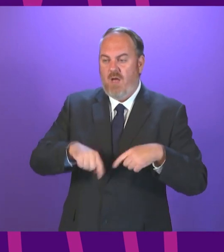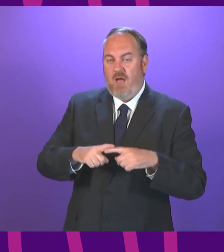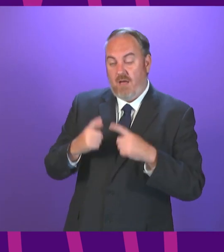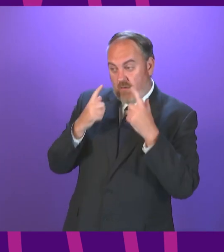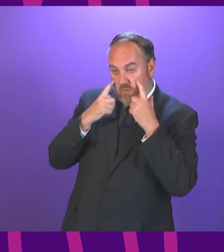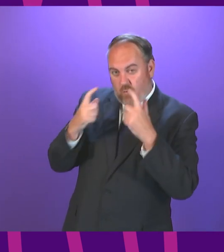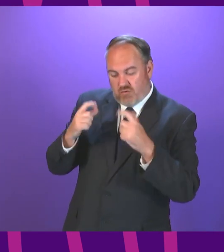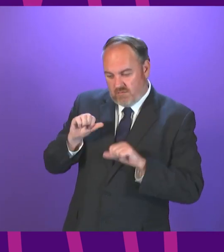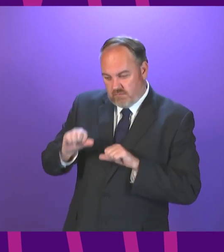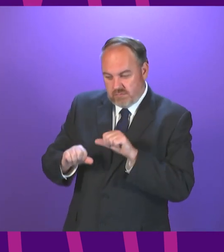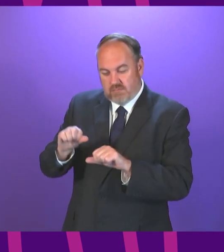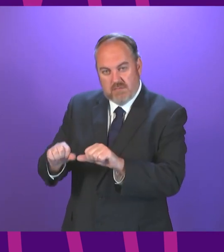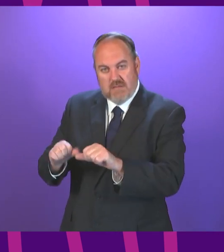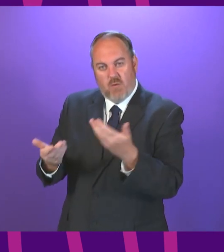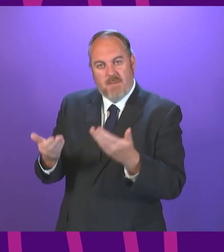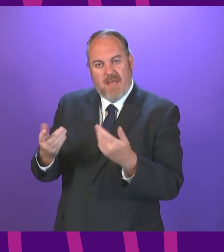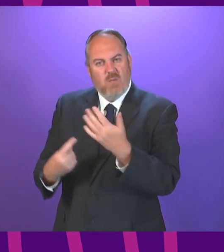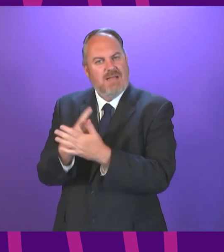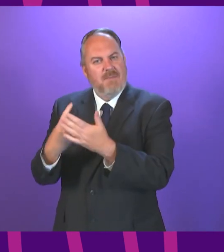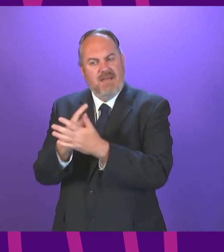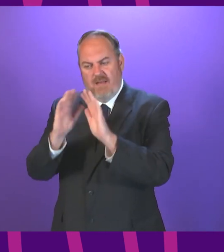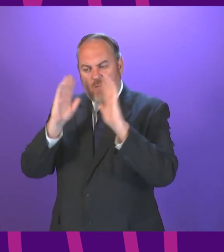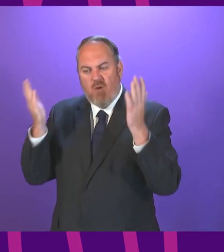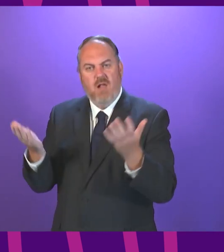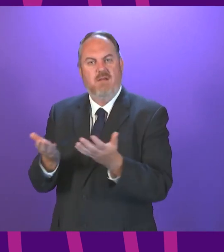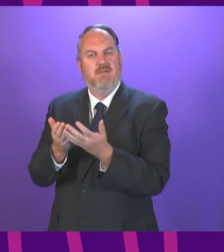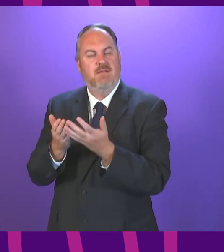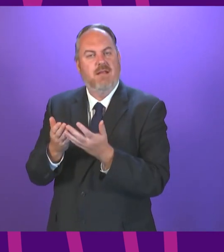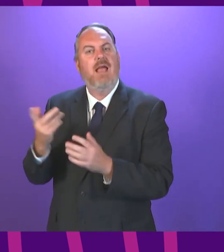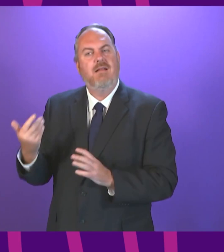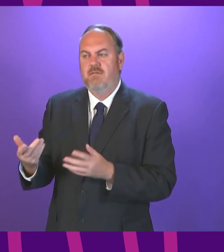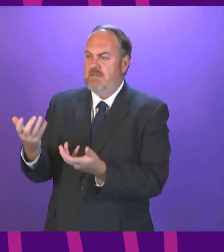looking at the international situation and by listening to the World Health Organization.